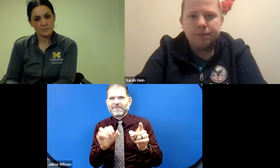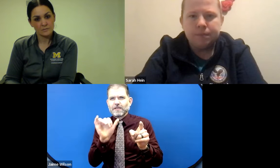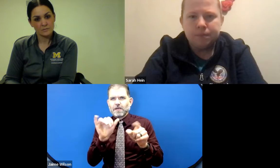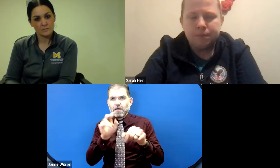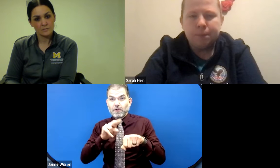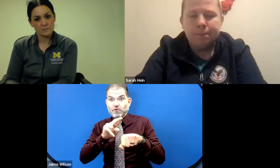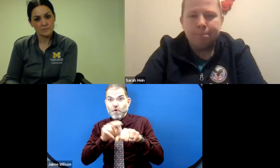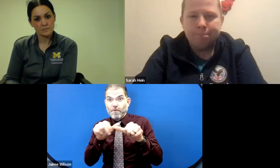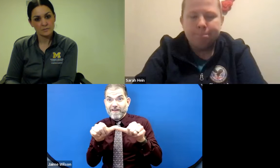ASL Interpreter: as we age.